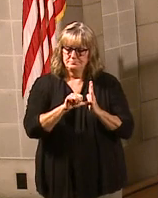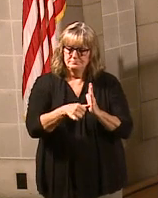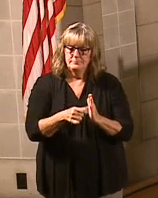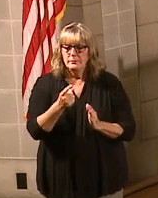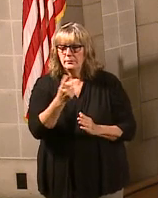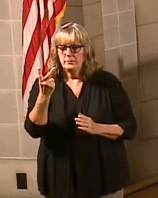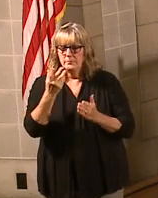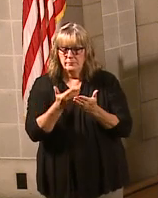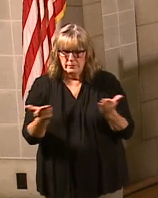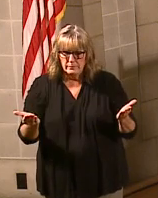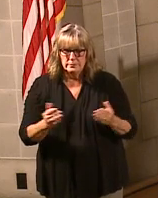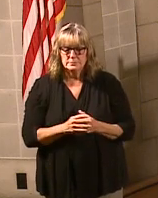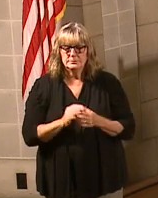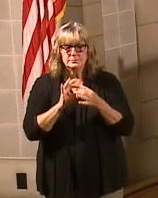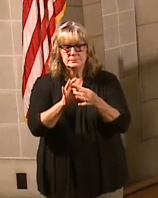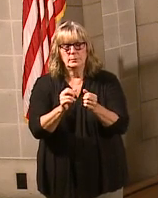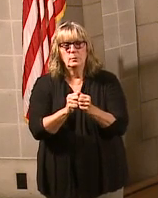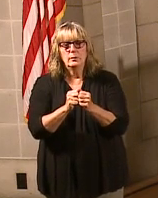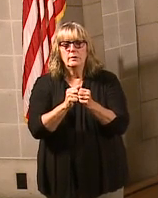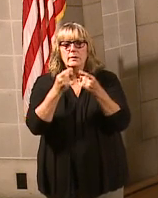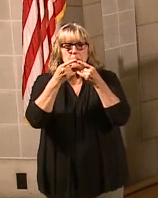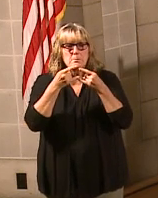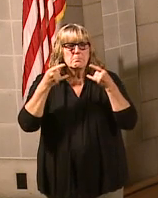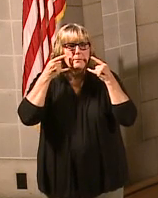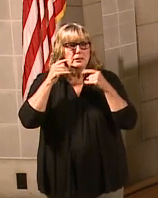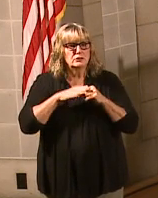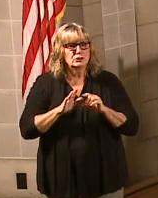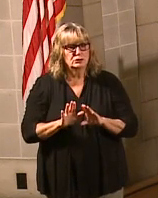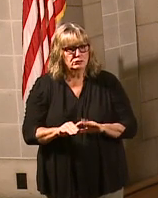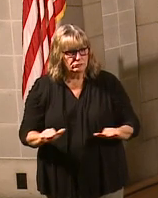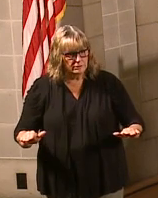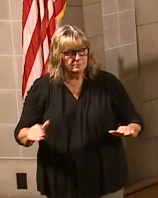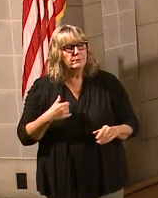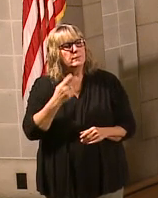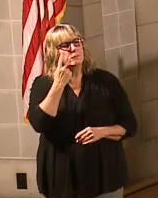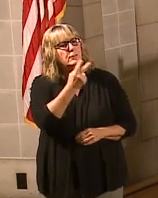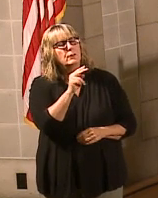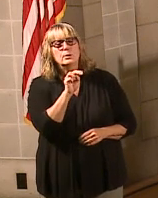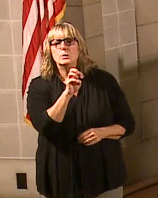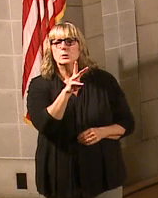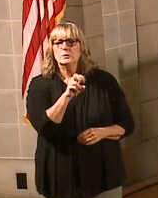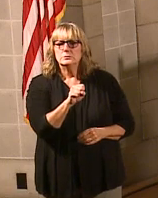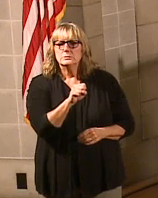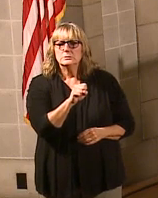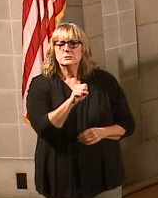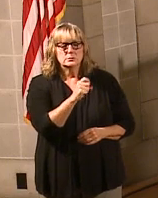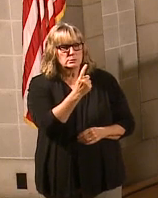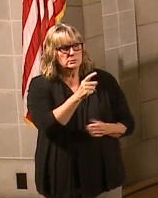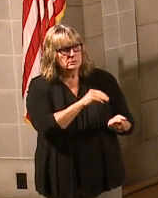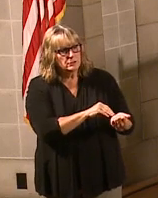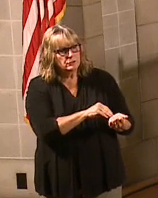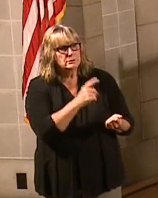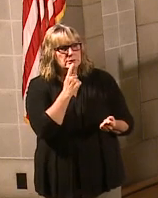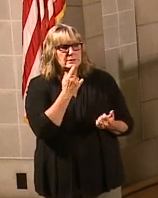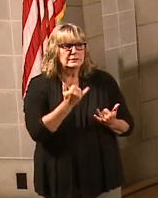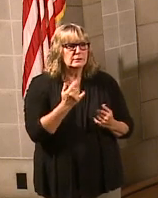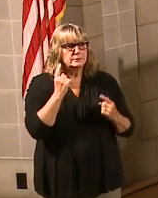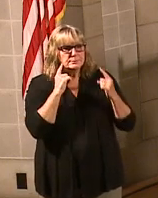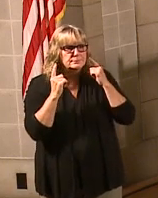WANTED TO HIT UPON BEFORE WE GO TO QUESTIONS AND ANSWERS IS AGAIN, JUST REINFORCING A COUPLE